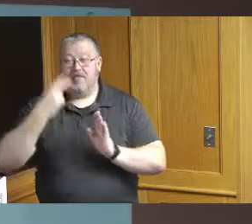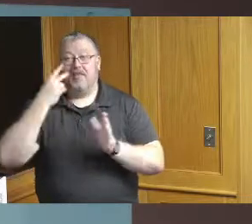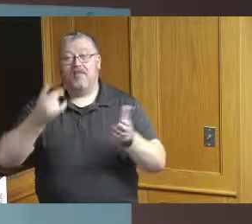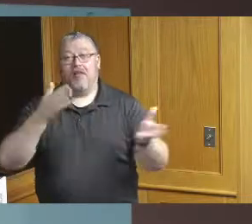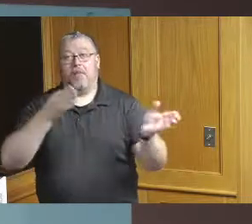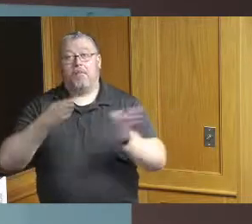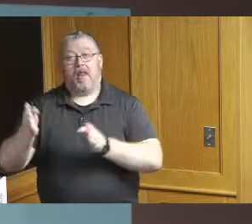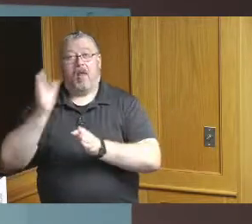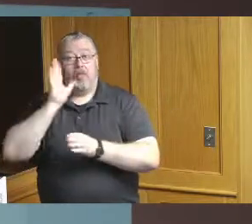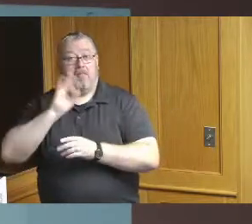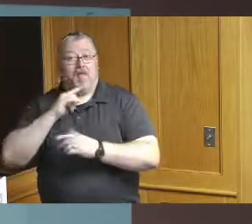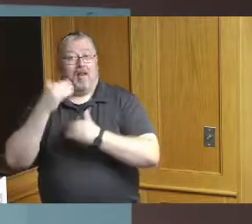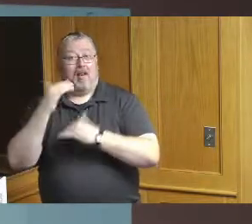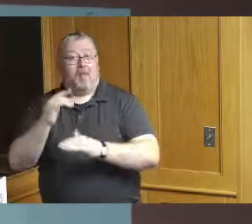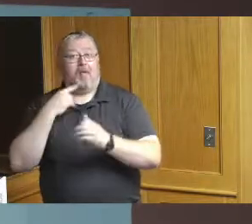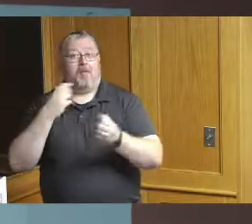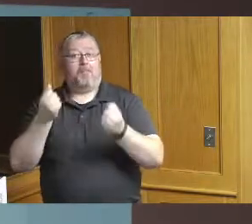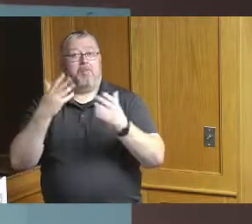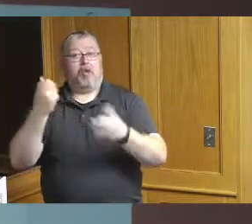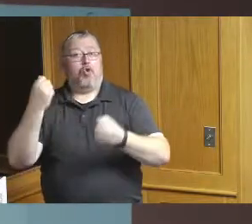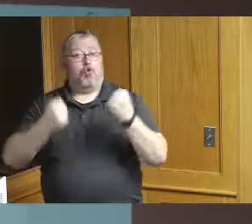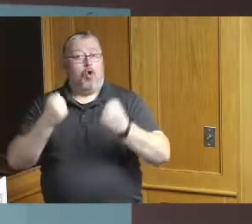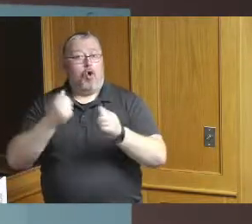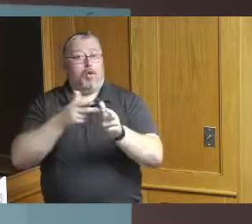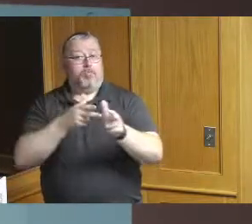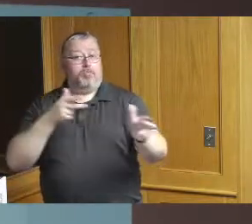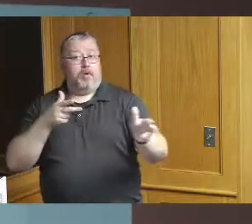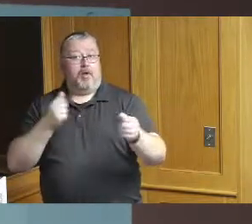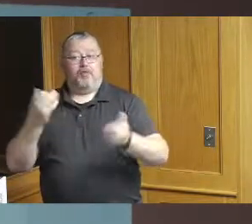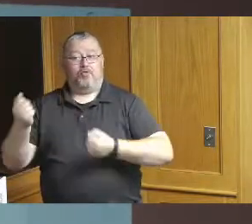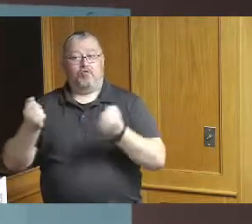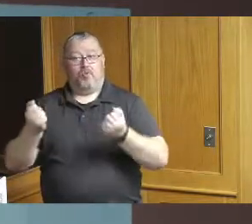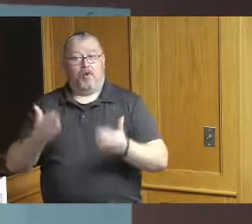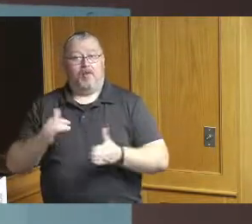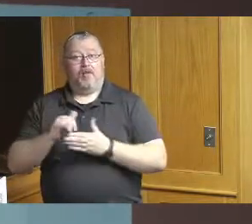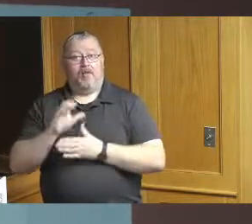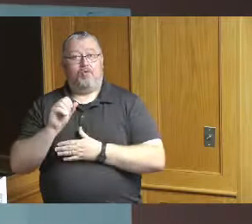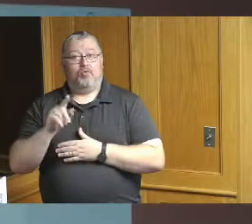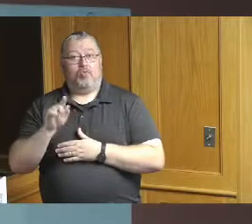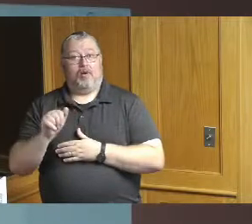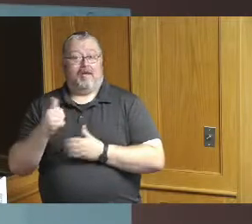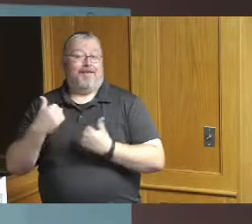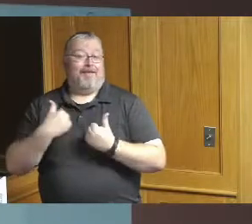limited by the number of vehicles and the number of operators that sorta has and every year we